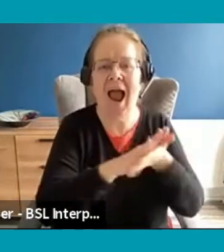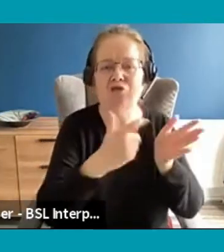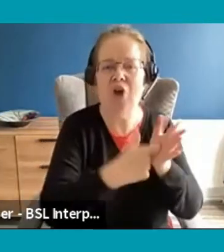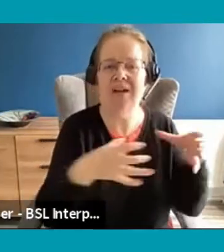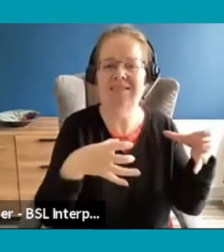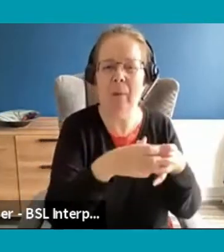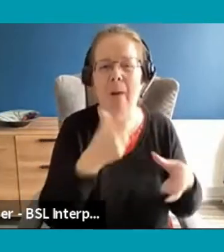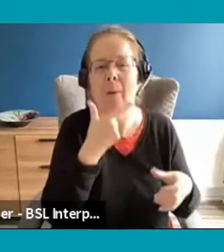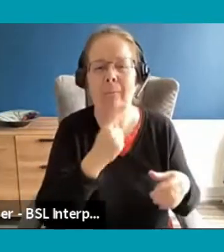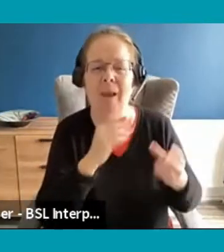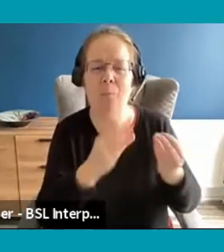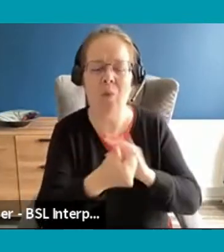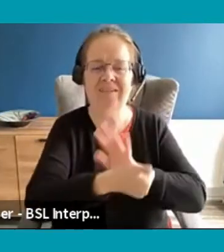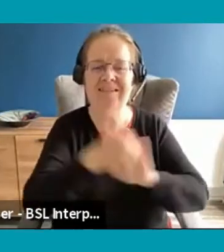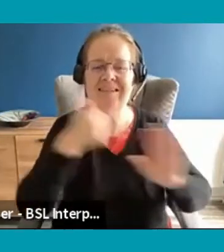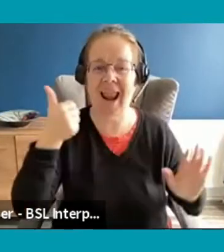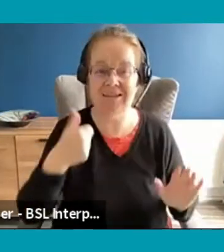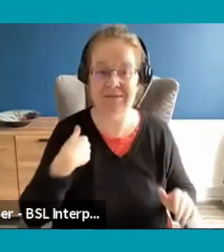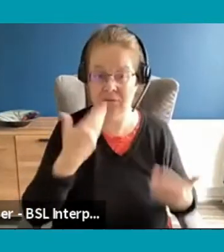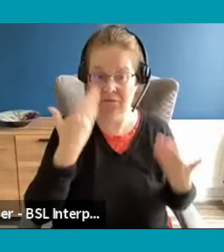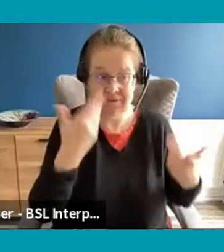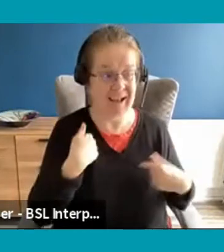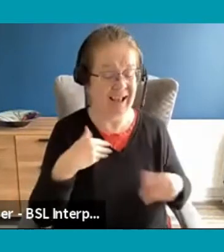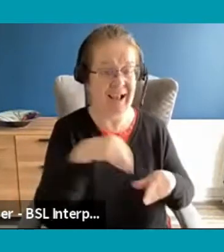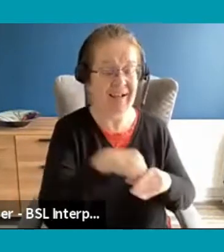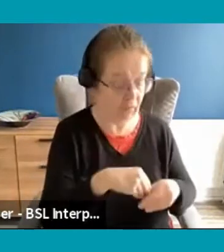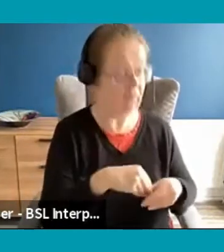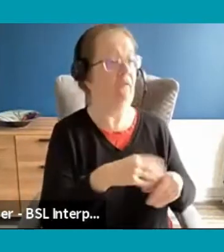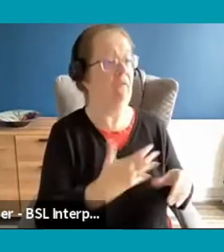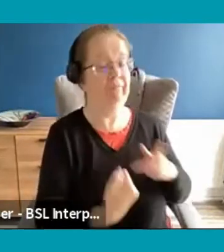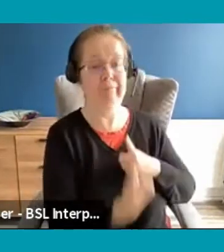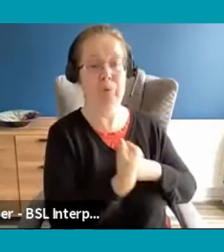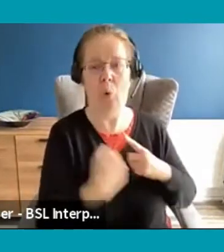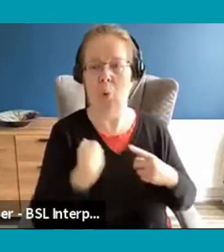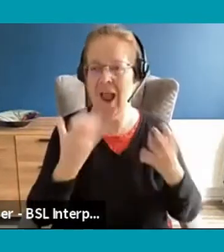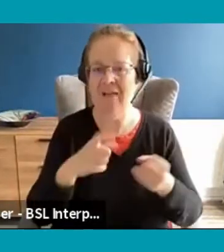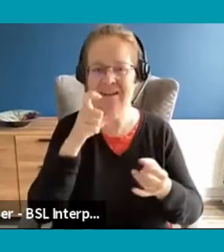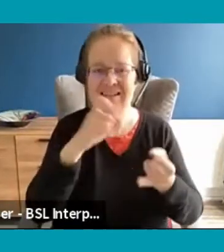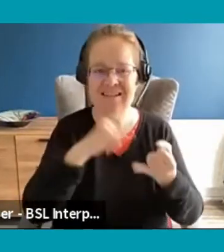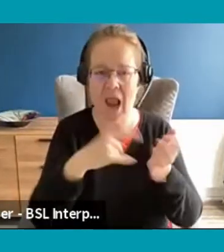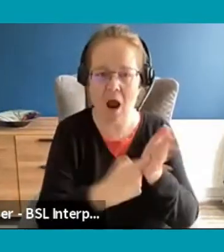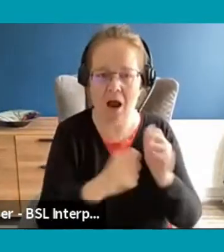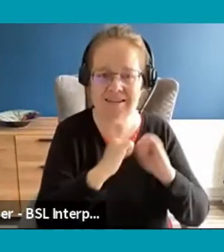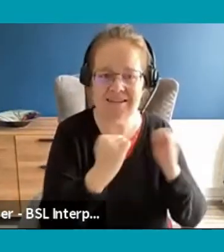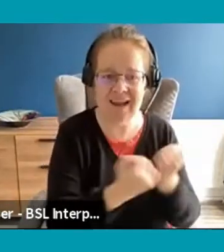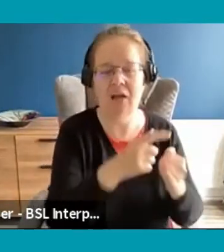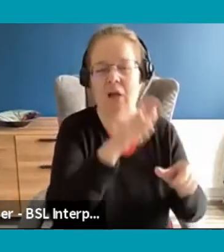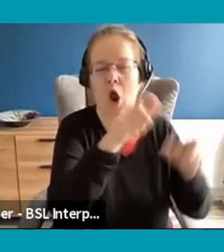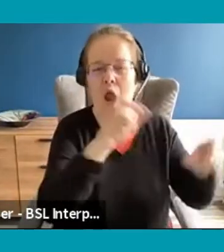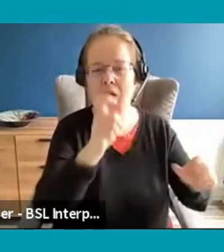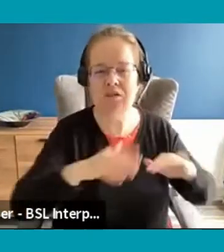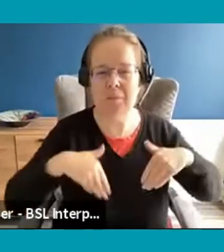And but no, there's fantastic roles. We've got our CSR team. Customer services. Most departments within the business